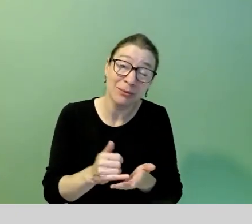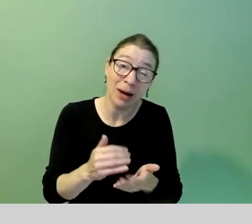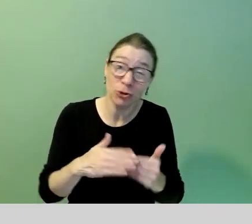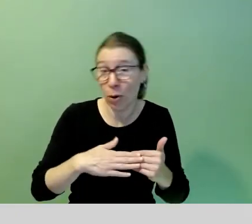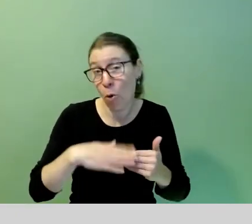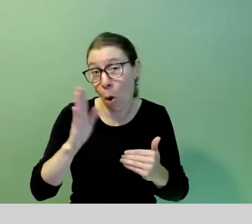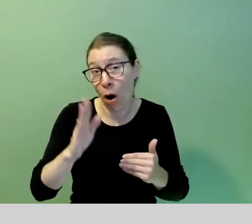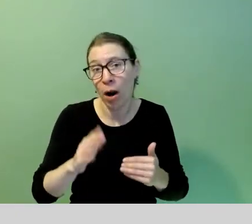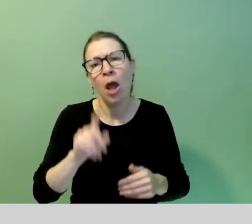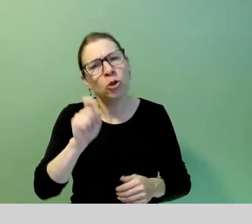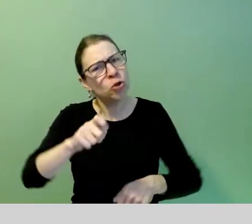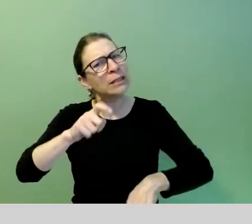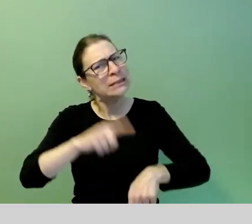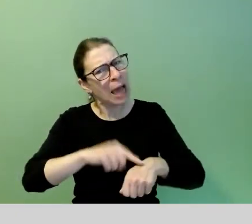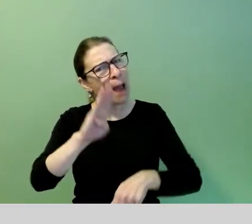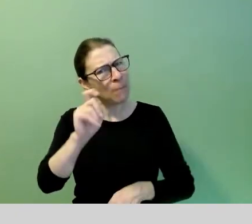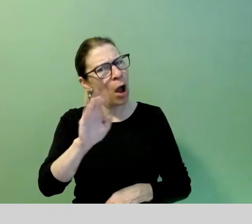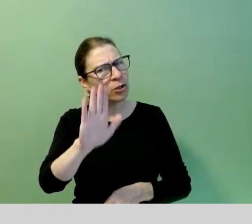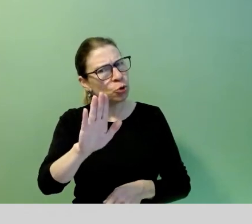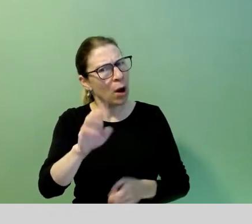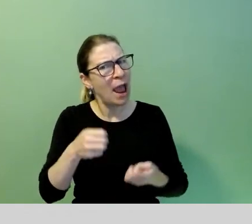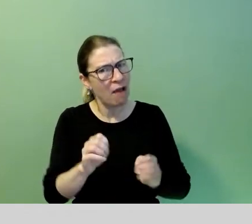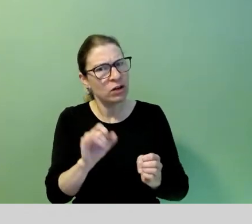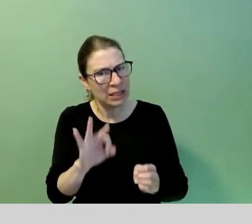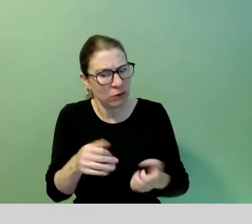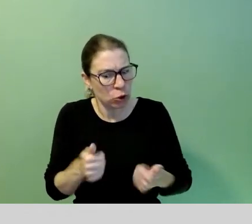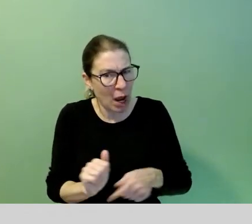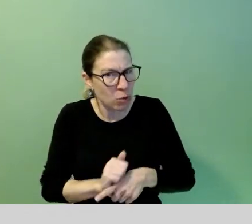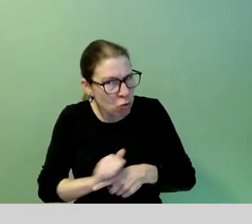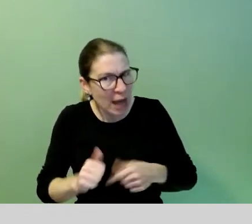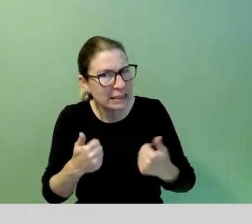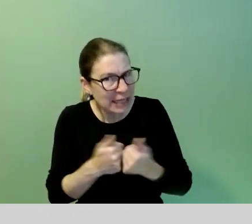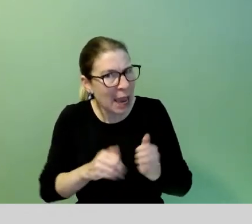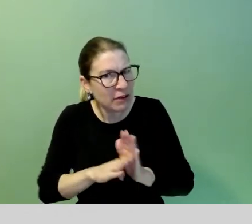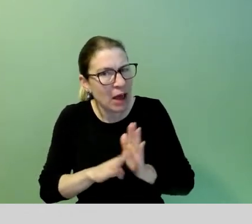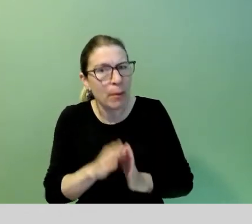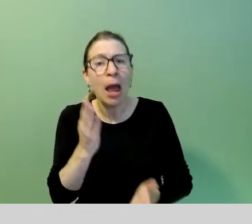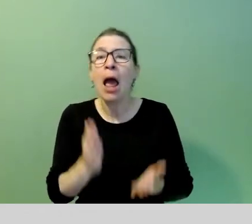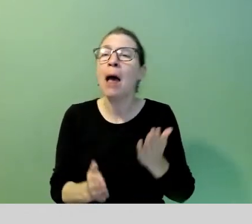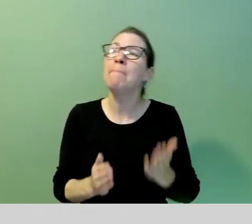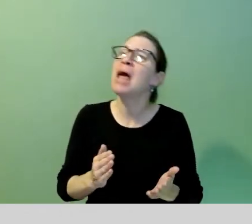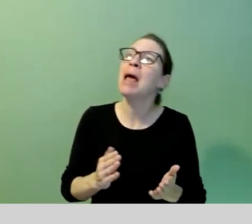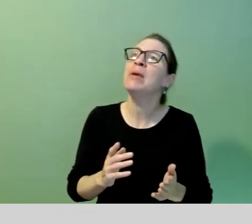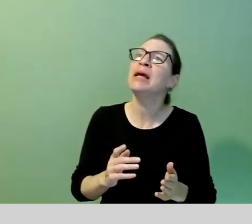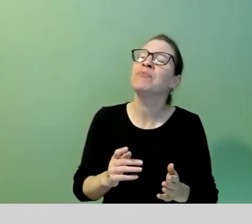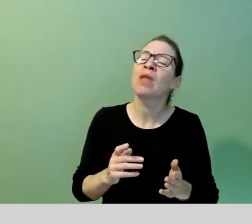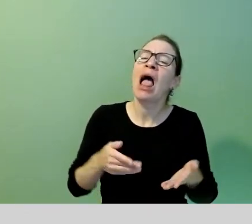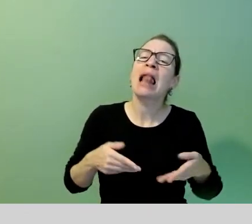if what you want to do is practice game development. Maybe give yourself a month. In the meantime,